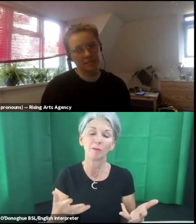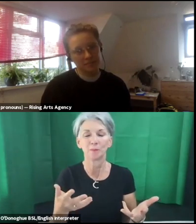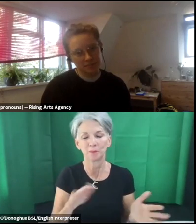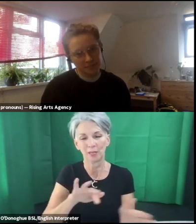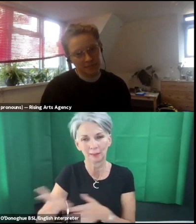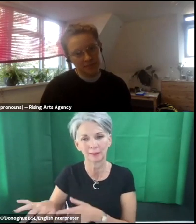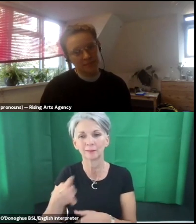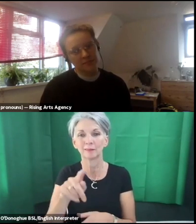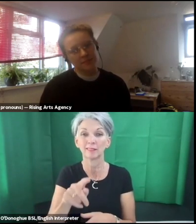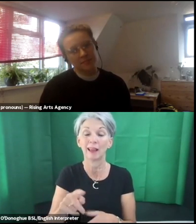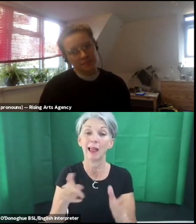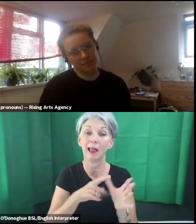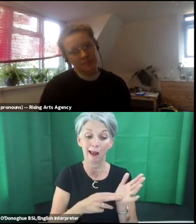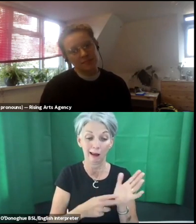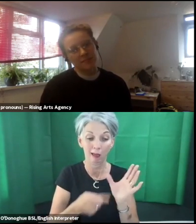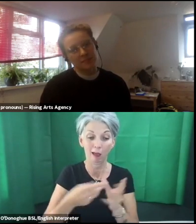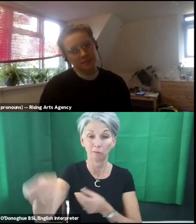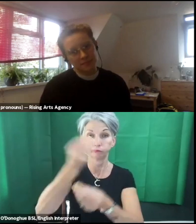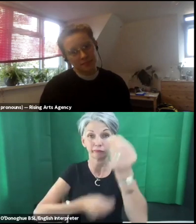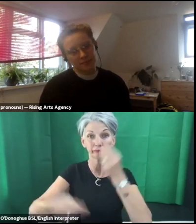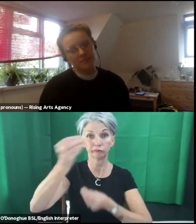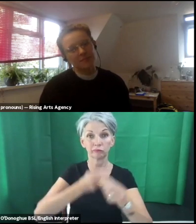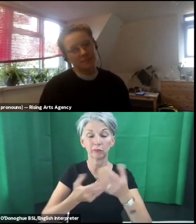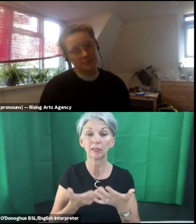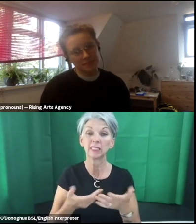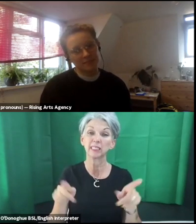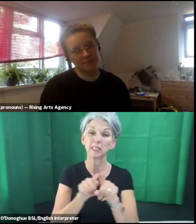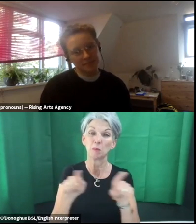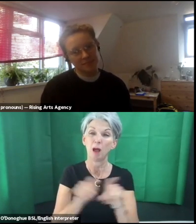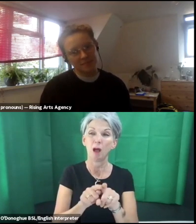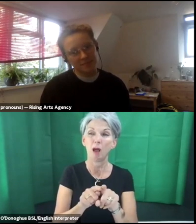My journey to join ACORN is a bit different because I was one of the